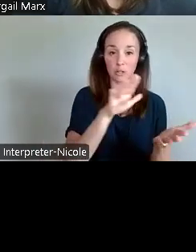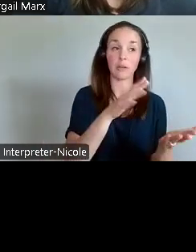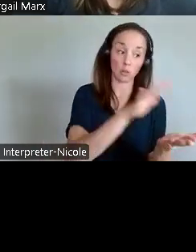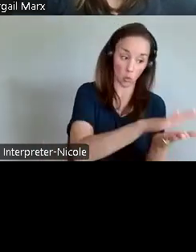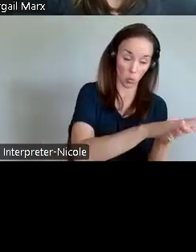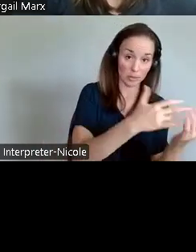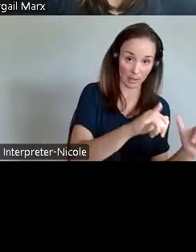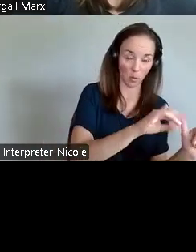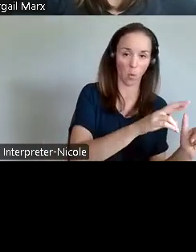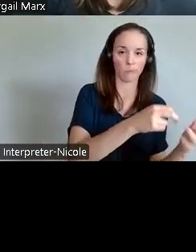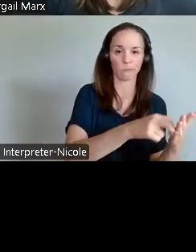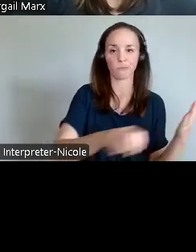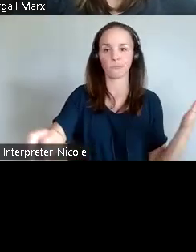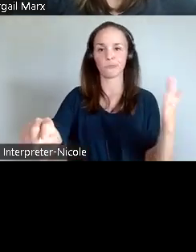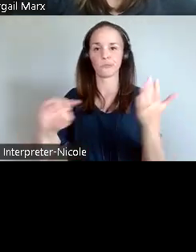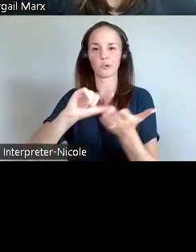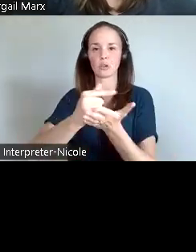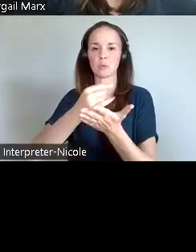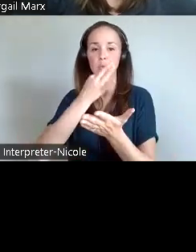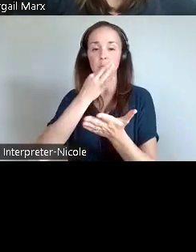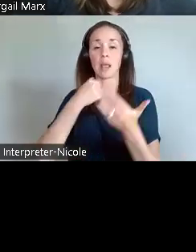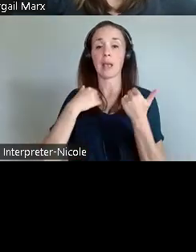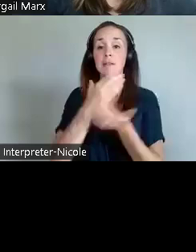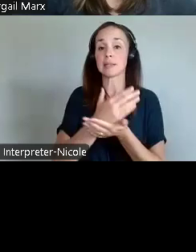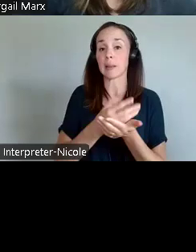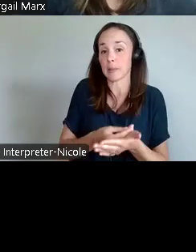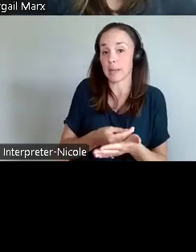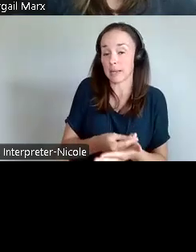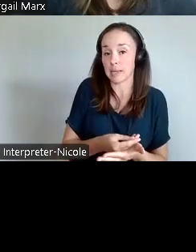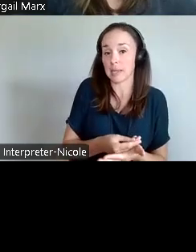there also are funding options through schools or through DVR.